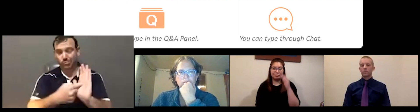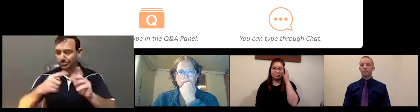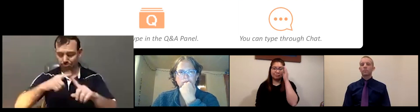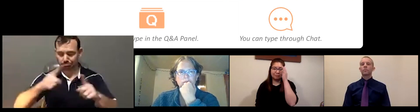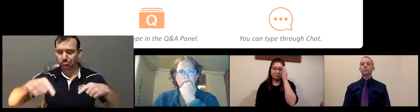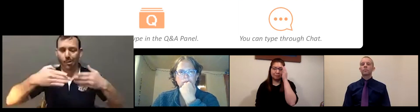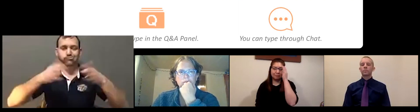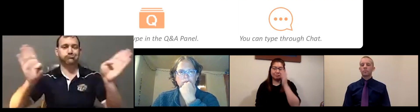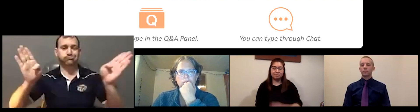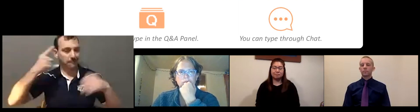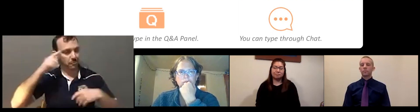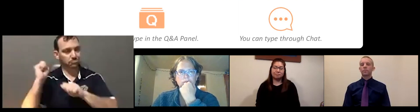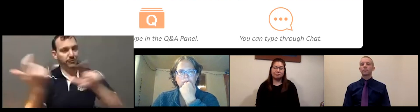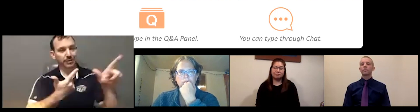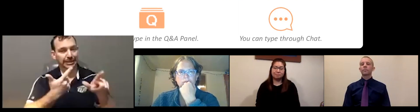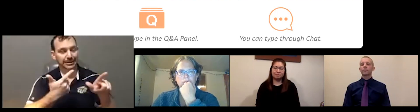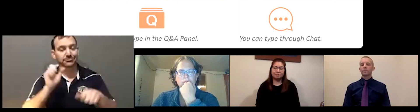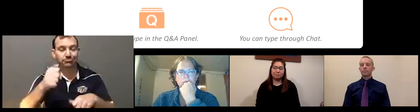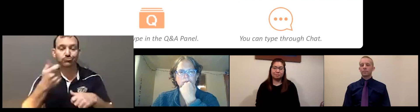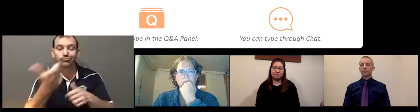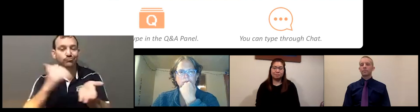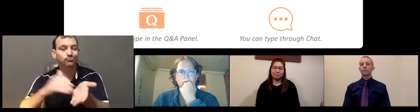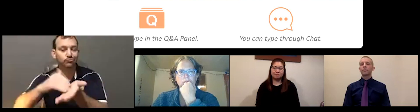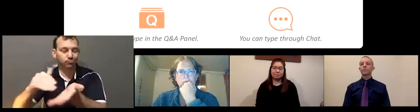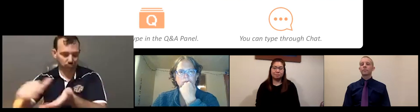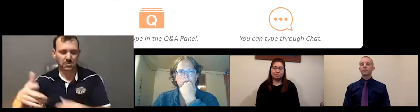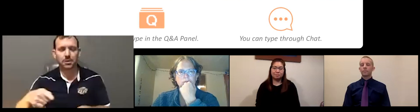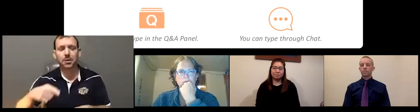This webinar is open to the community and be viewed repeatedly for free.